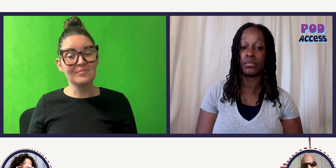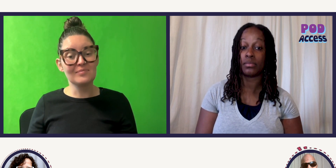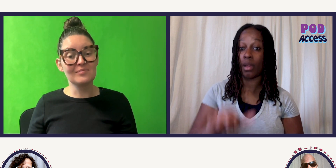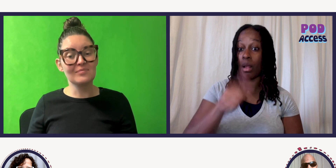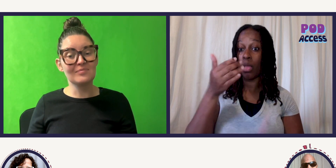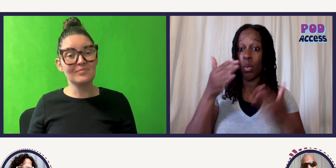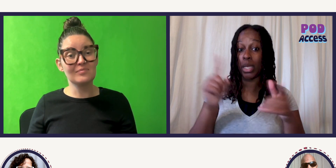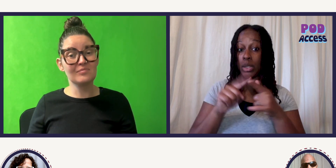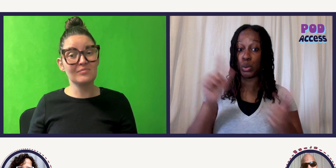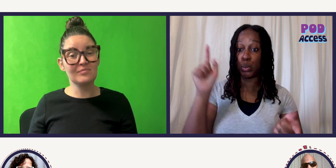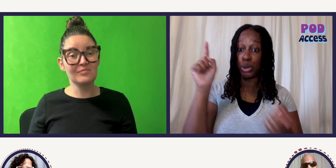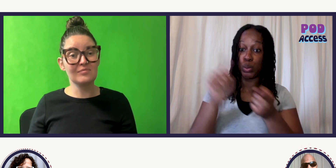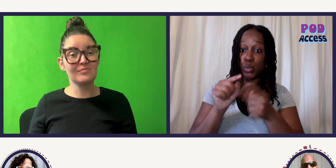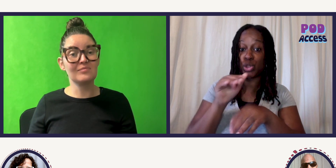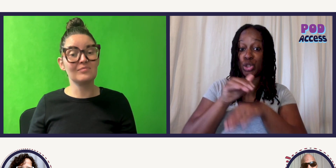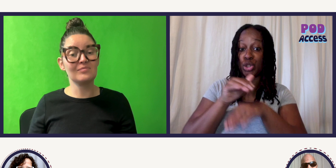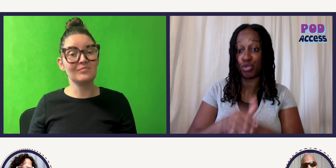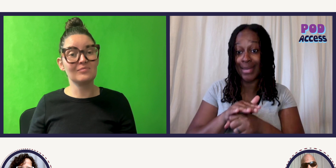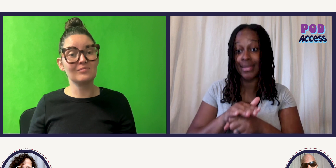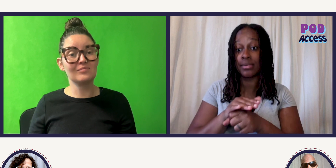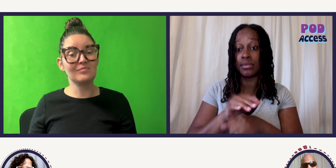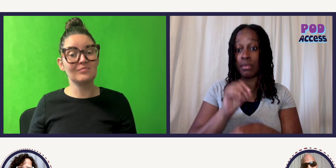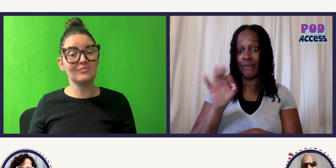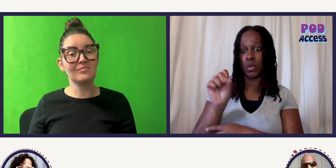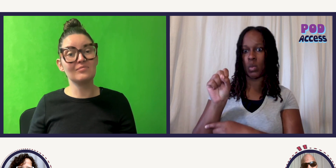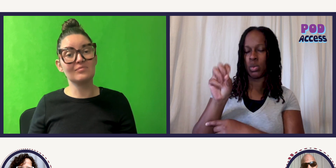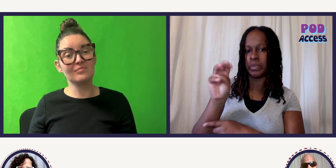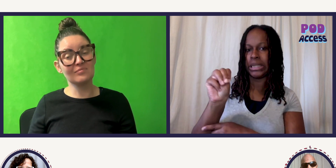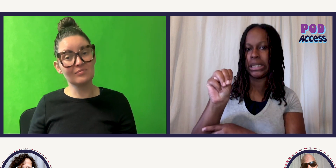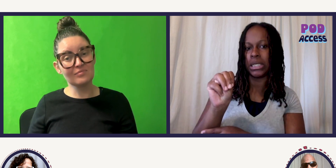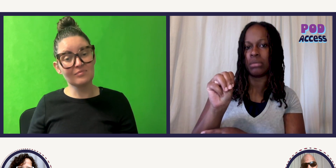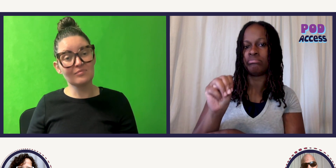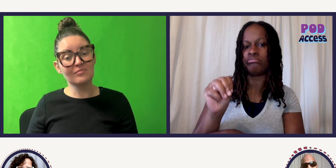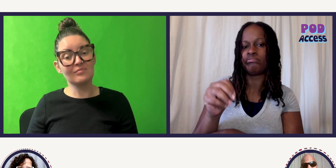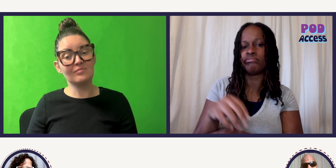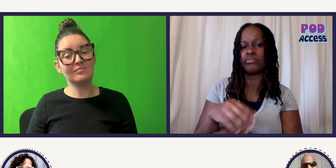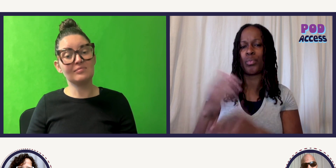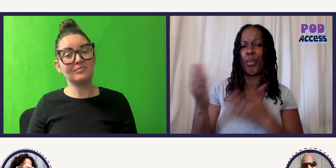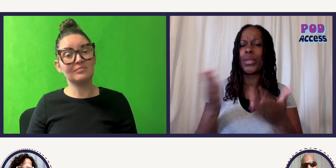Another way to reduce the stress of social media: Bring someone on board to help manage the process.